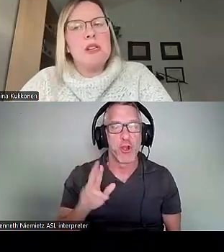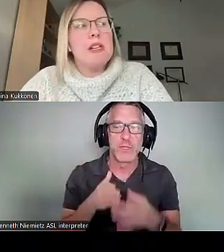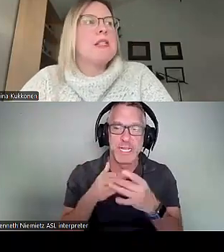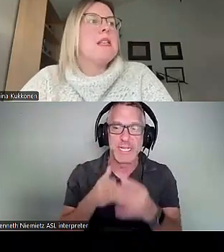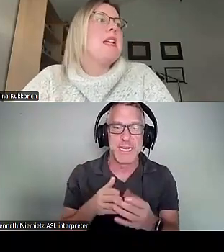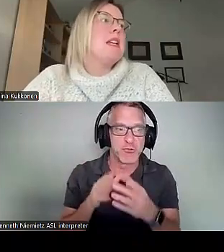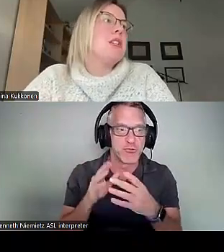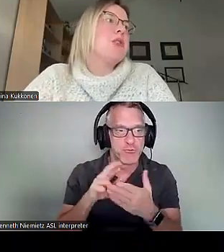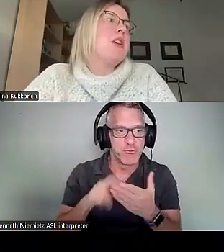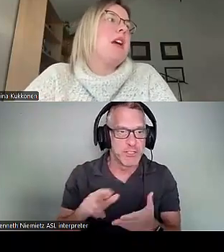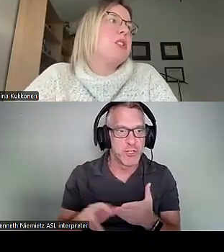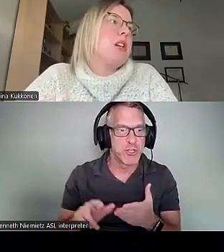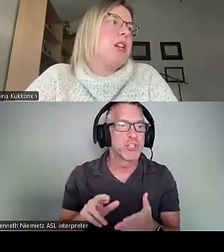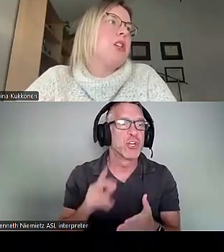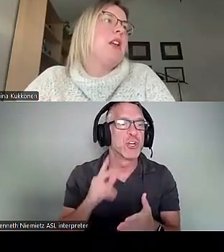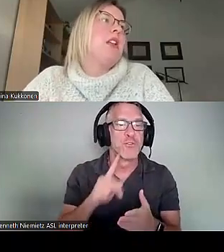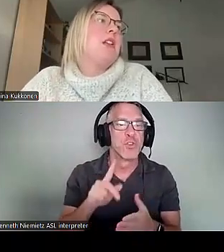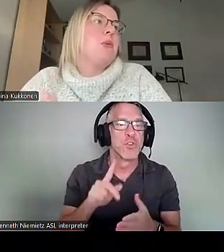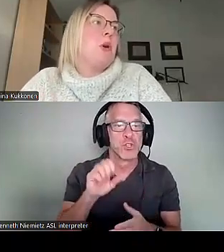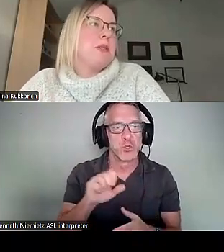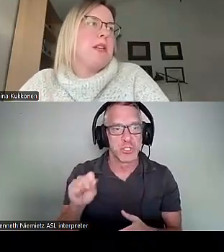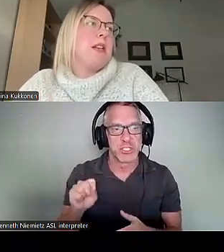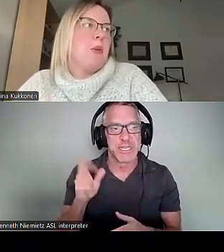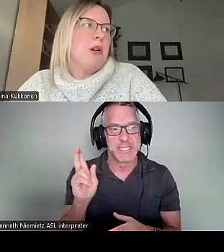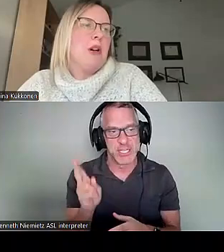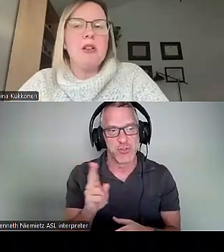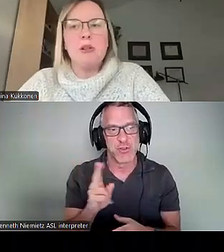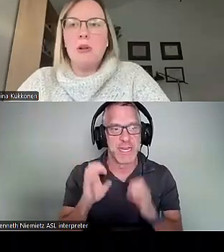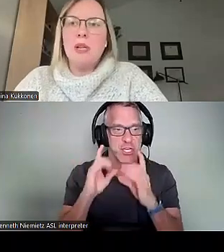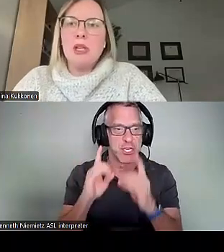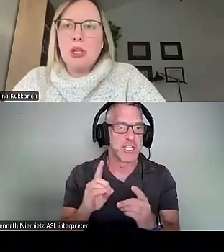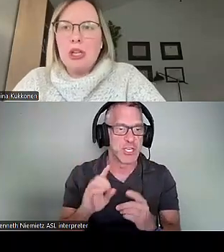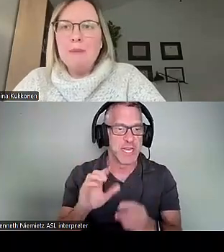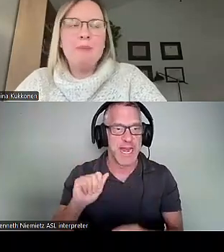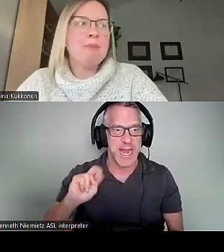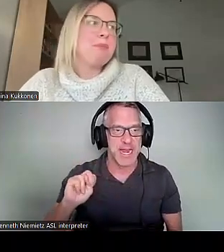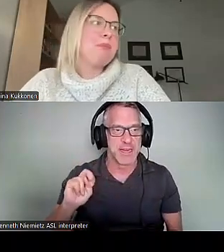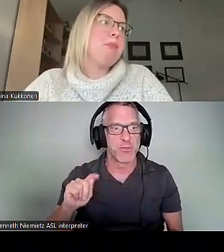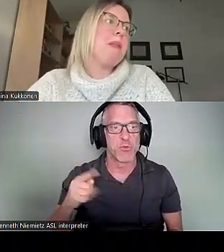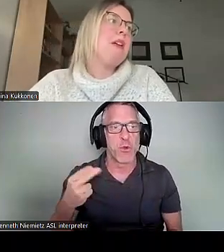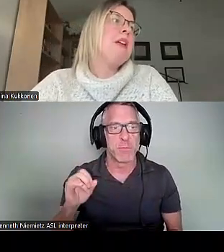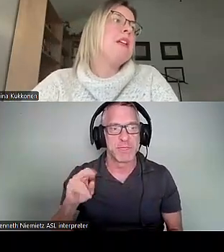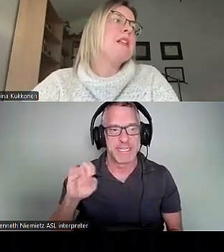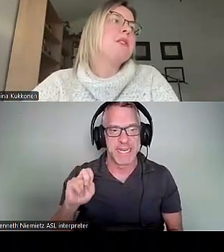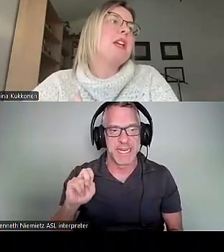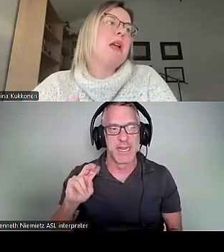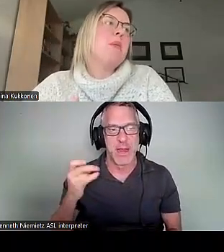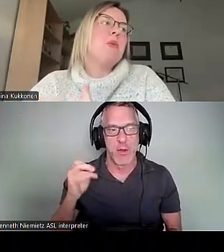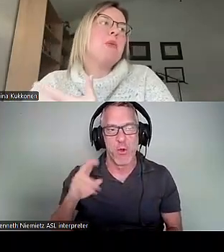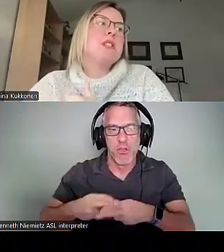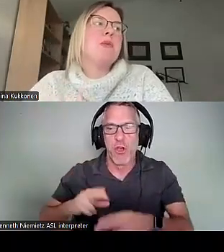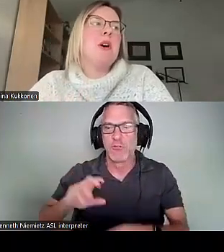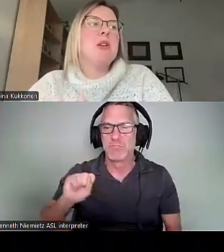Studies & History Education in the Anthropocene Network, also known as SSHEAN. The aim was to find